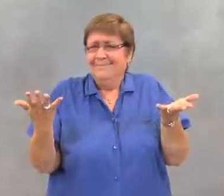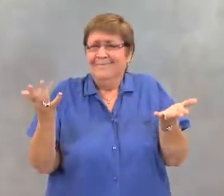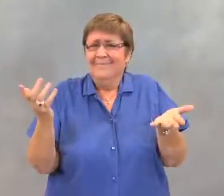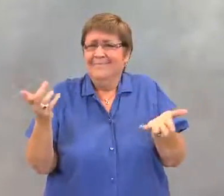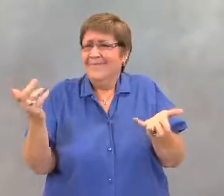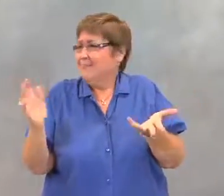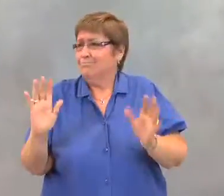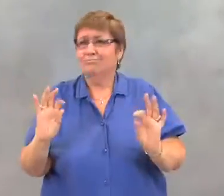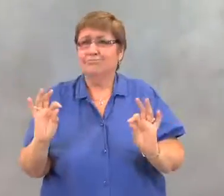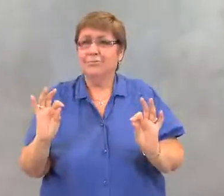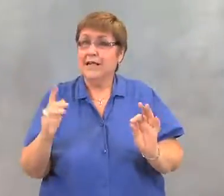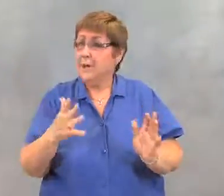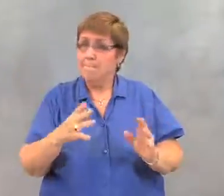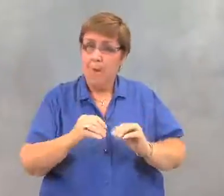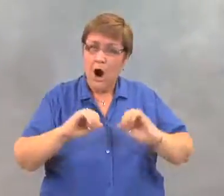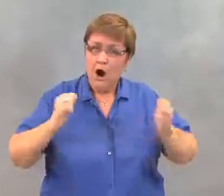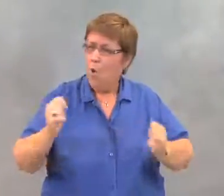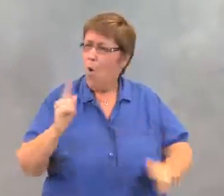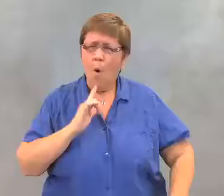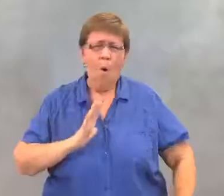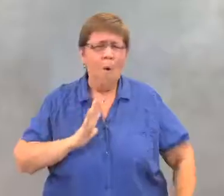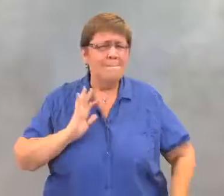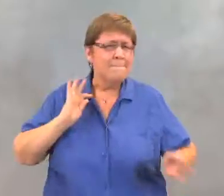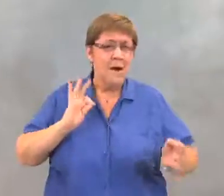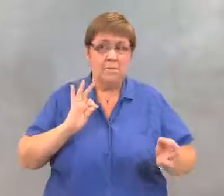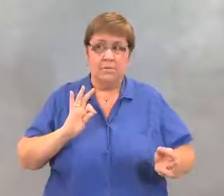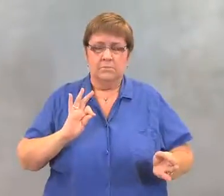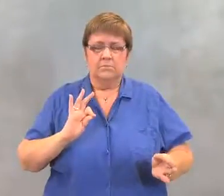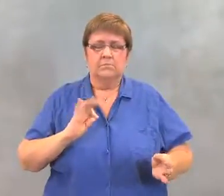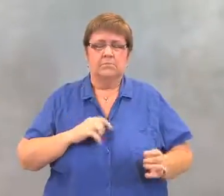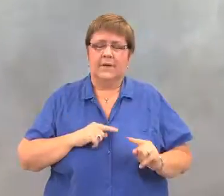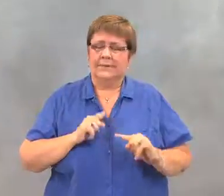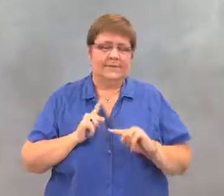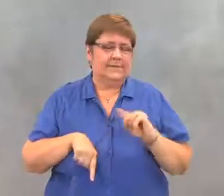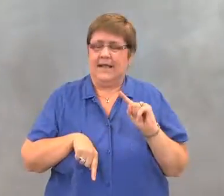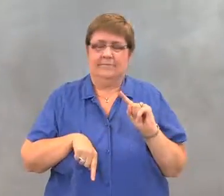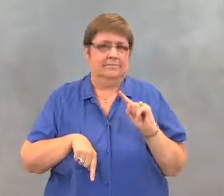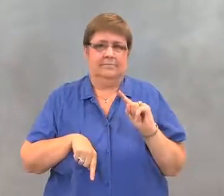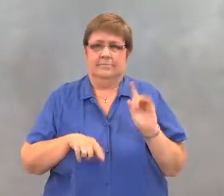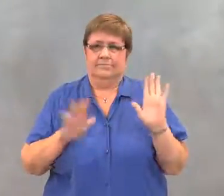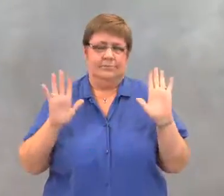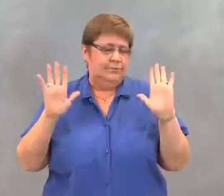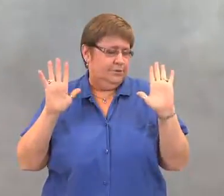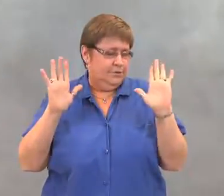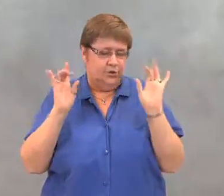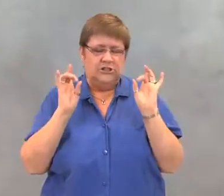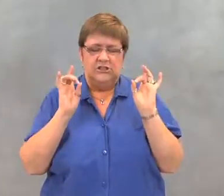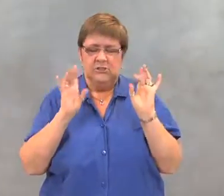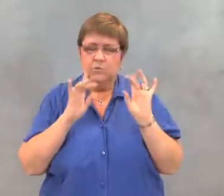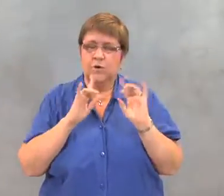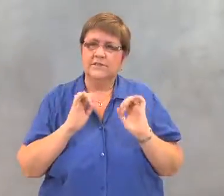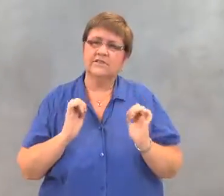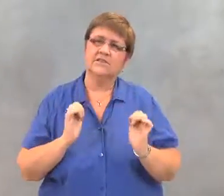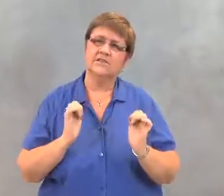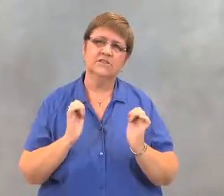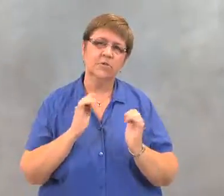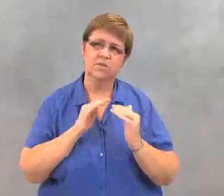It didn't bother him. He said the frigid water was just right!